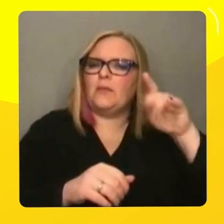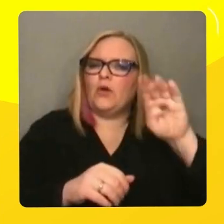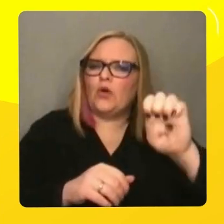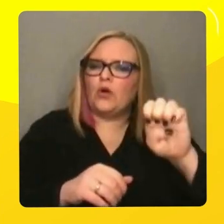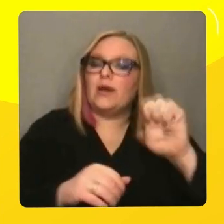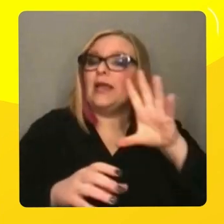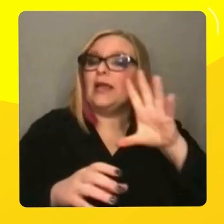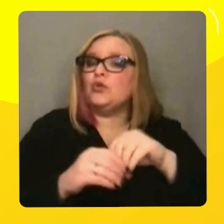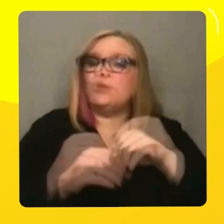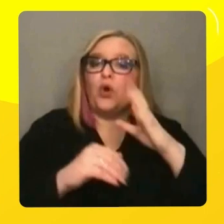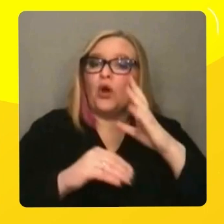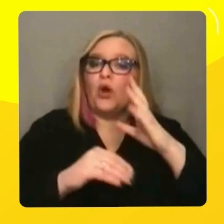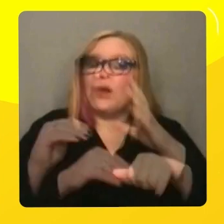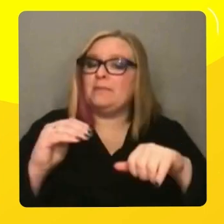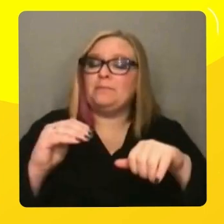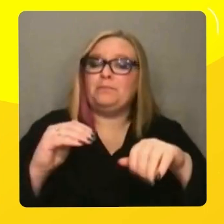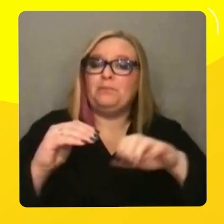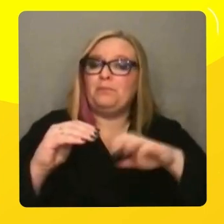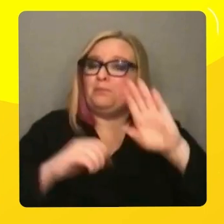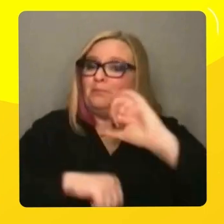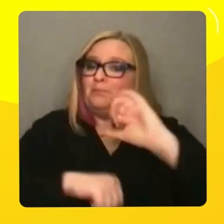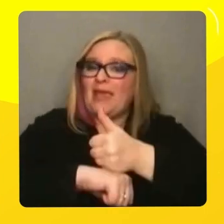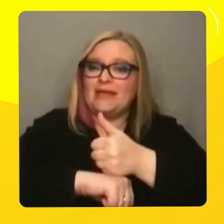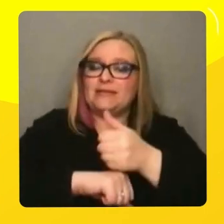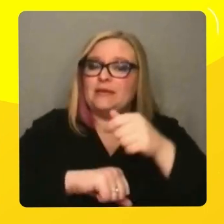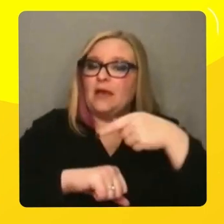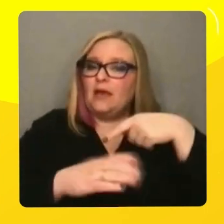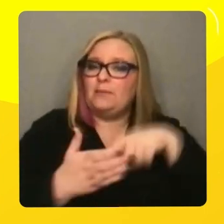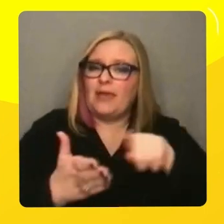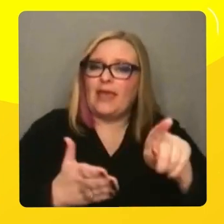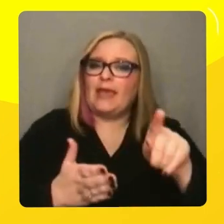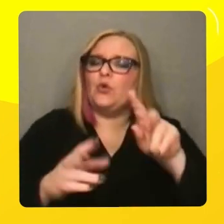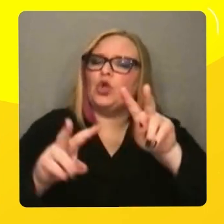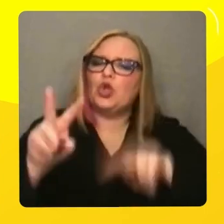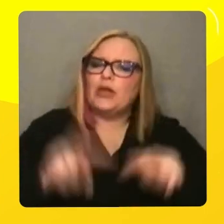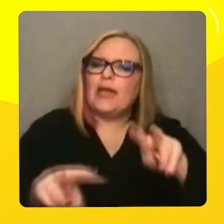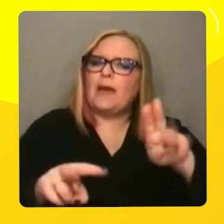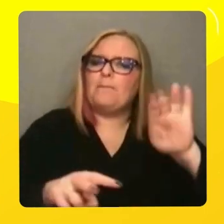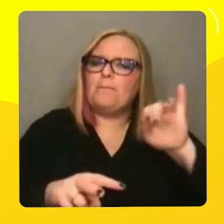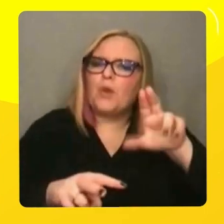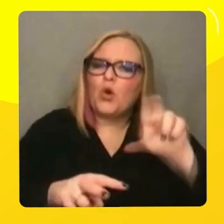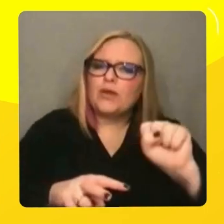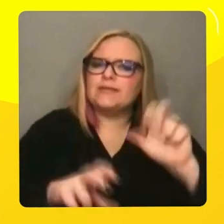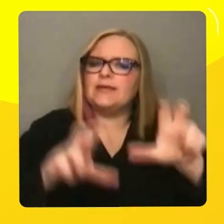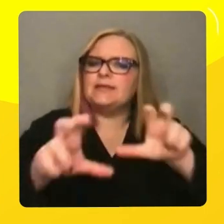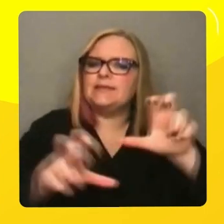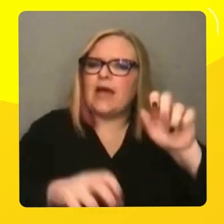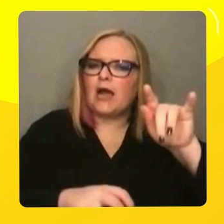We are also evaluating cash bonuses and stock awards. Today, we're engaged in the study to identify opportunities